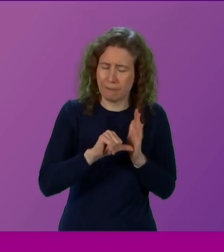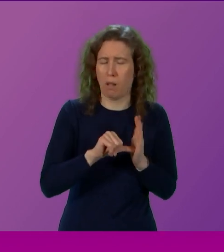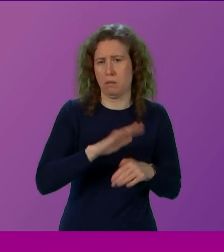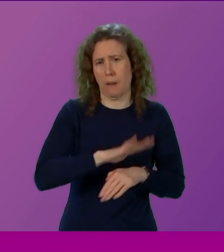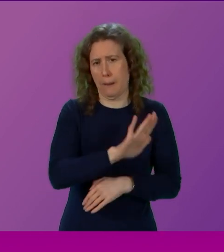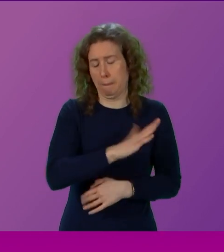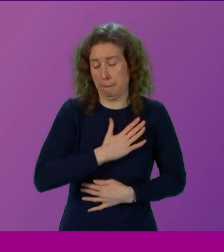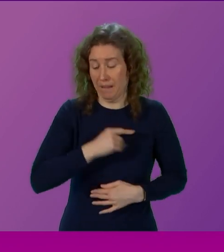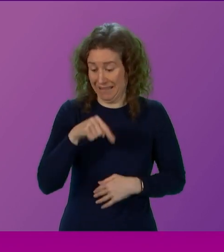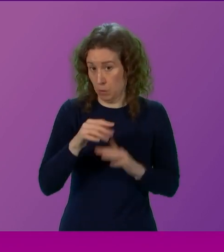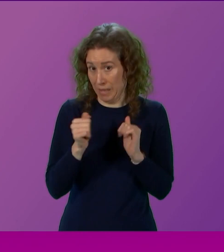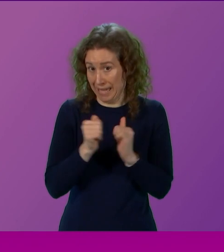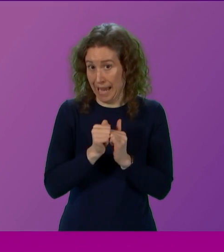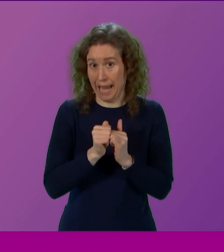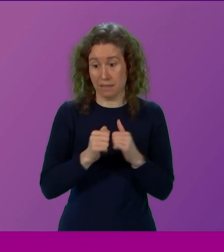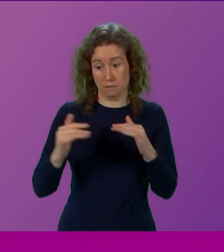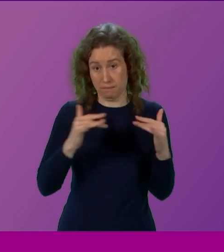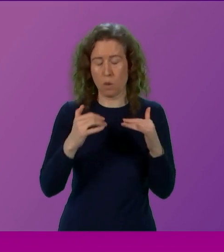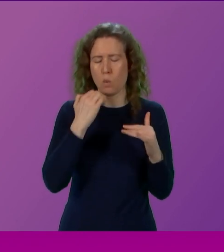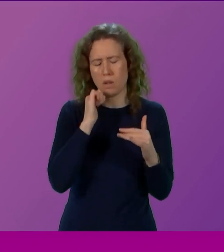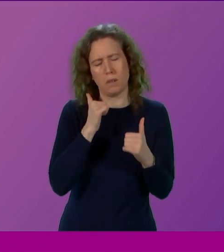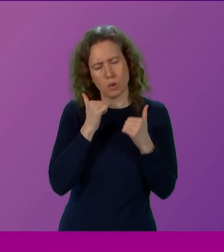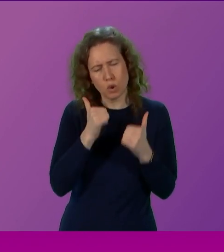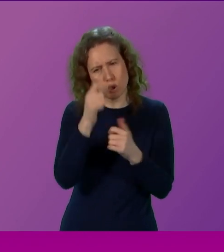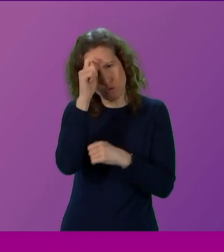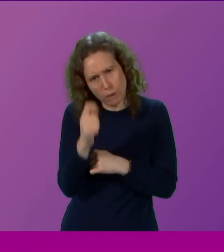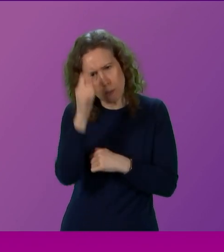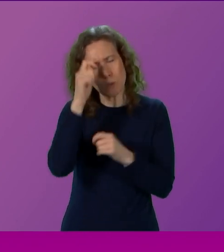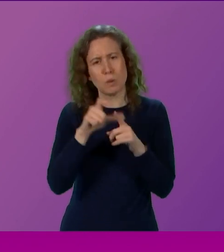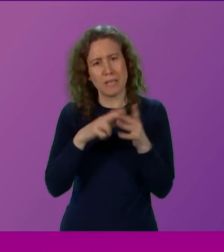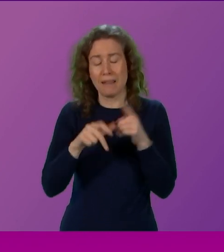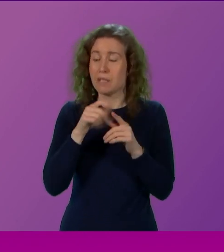This weekend’s fixture will be a fitting tribute to David. I wish both teams well and,